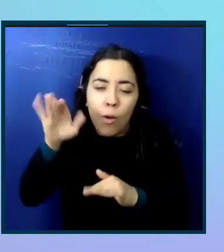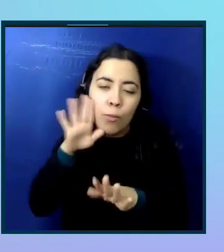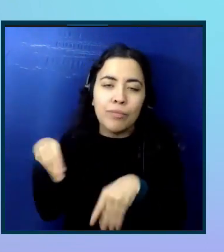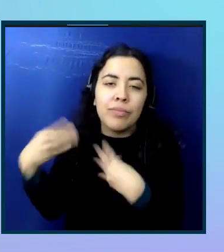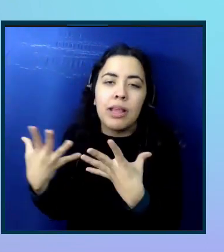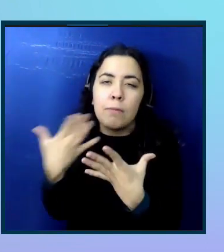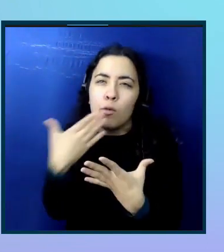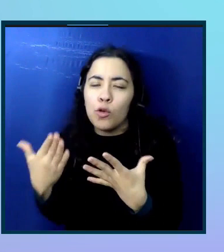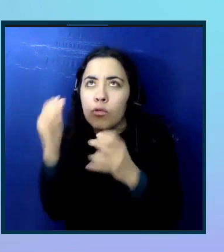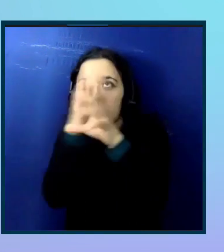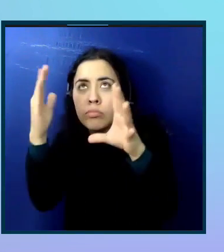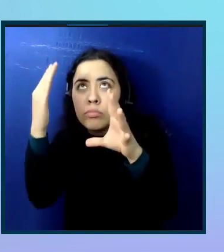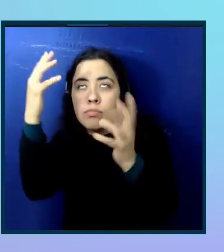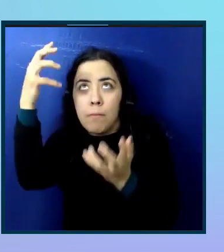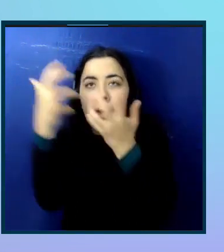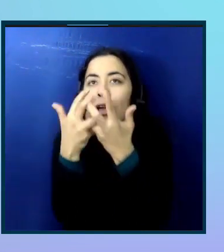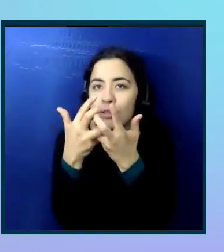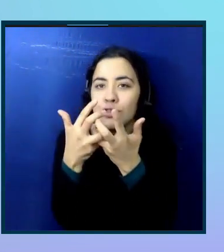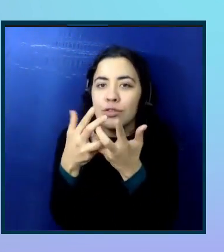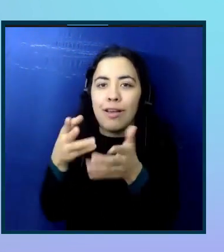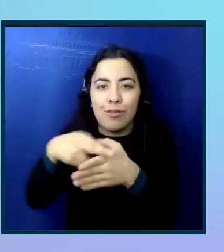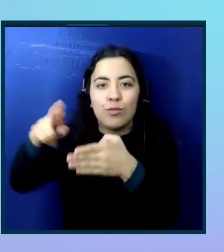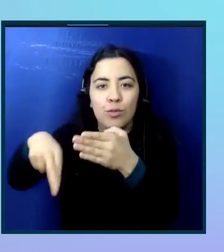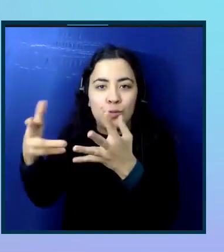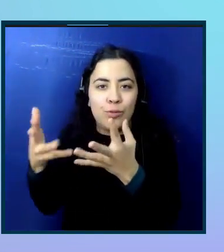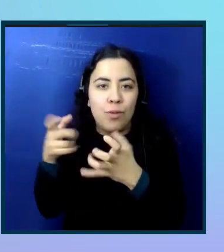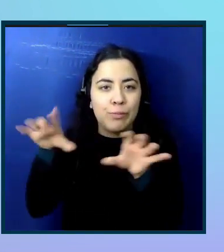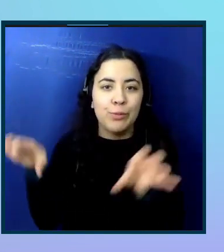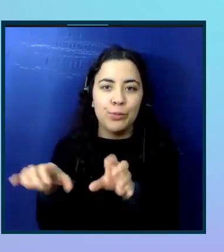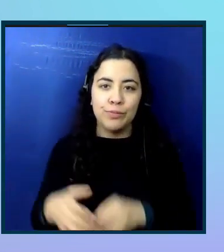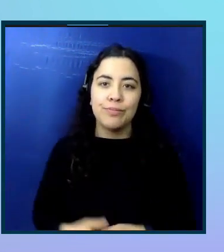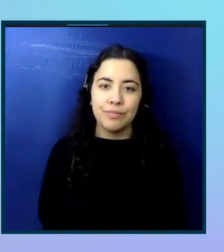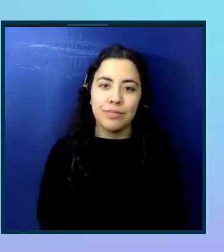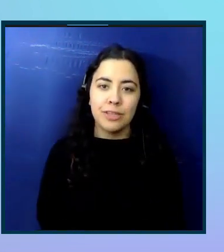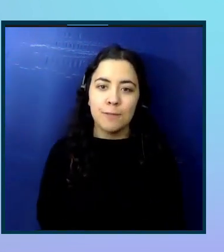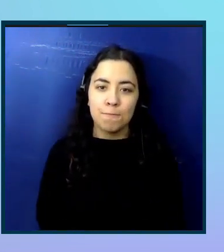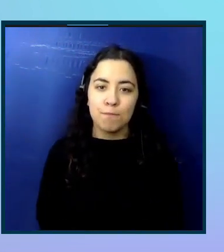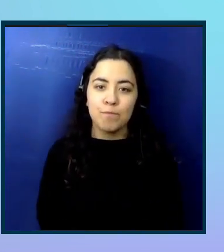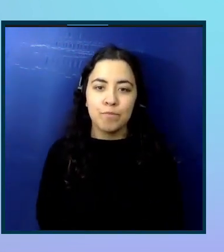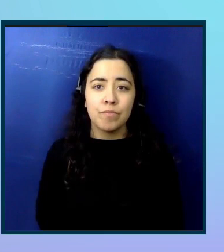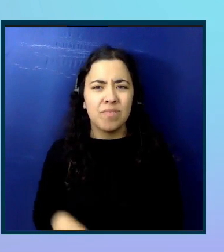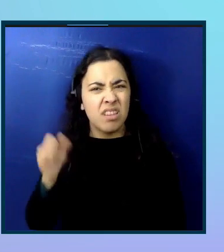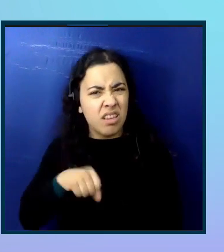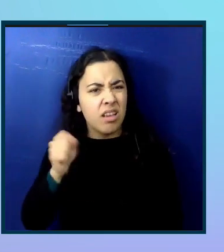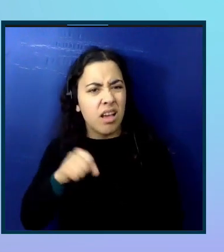of the output that you want them to do. Taking them on that journey. Yeah. That, to me, is just.